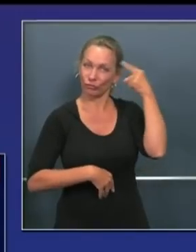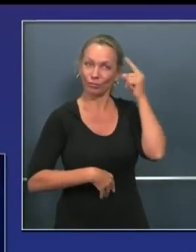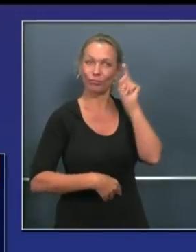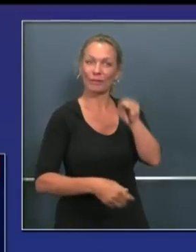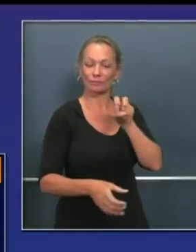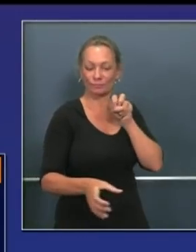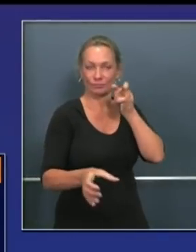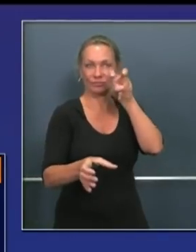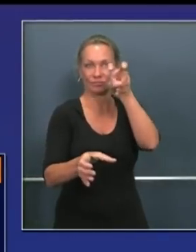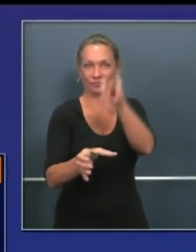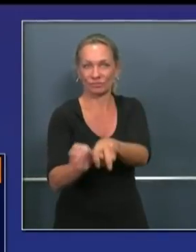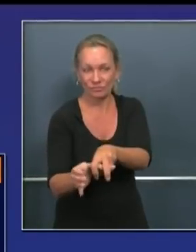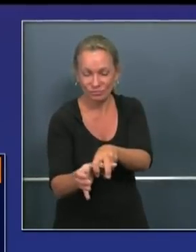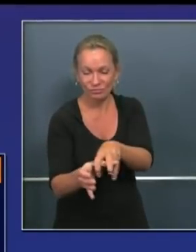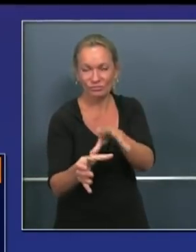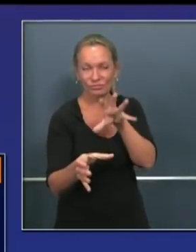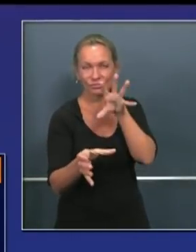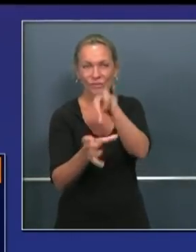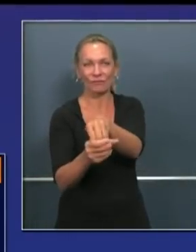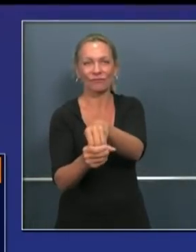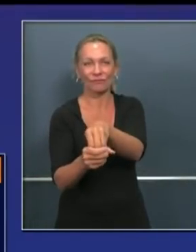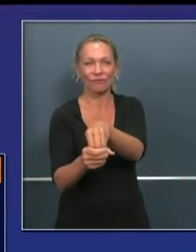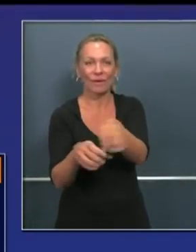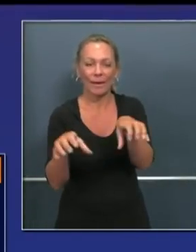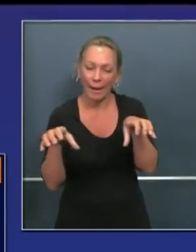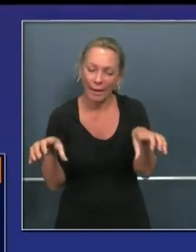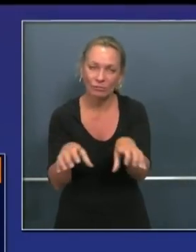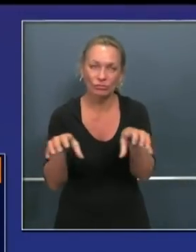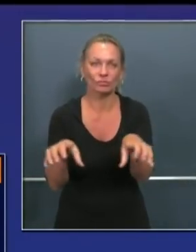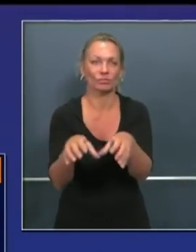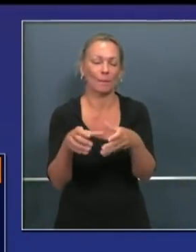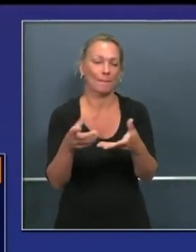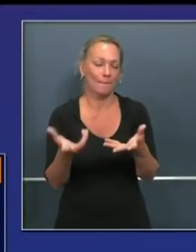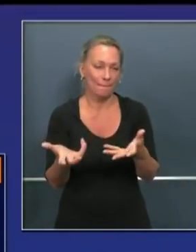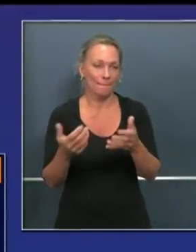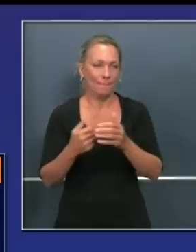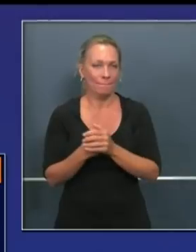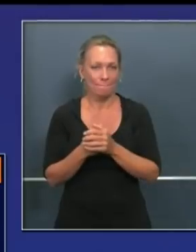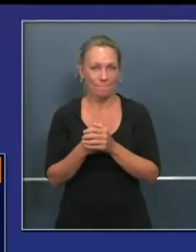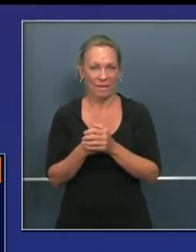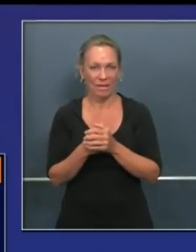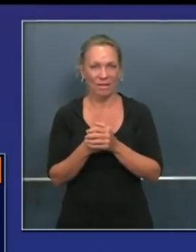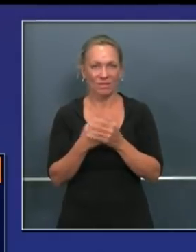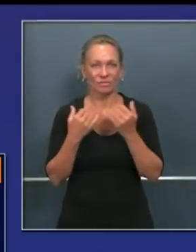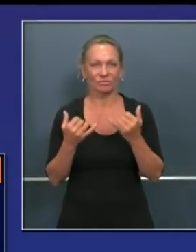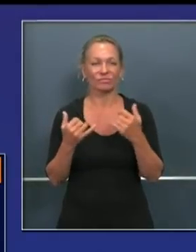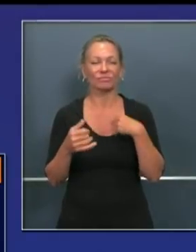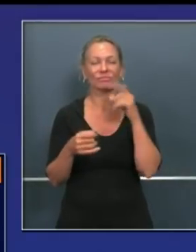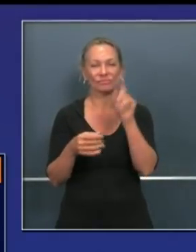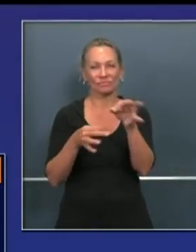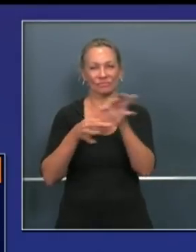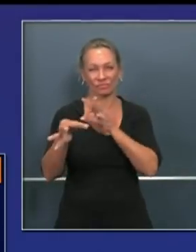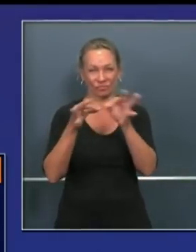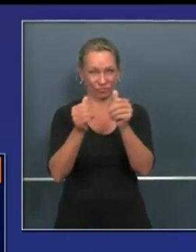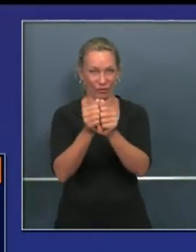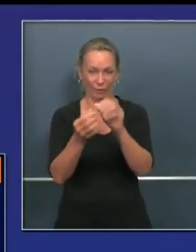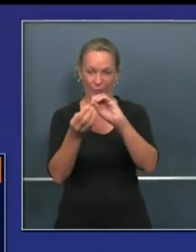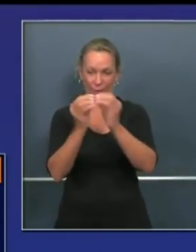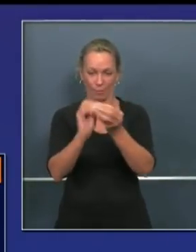AND NOW THE ACTIONS WE HAVE TAKEN AS IT RELATES TO THE BARS. BUT LET ME NOW SHOW YOU WHY THAT IS THE CASE.